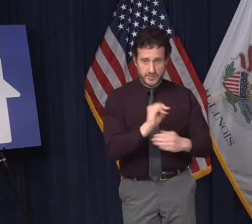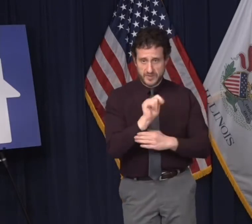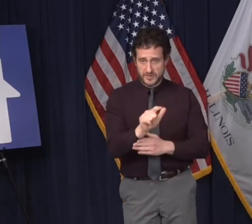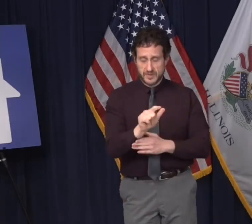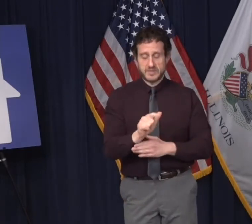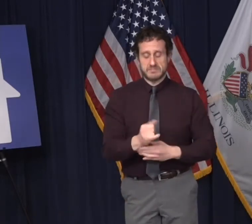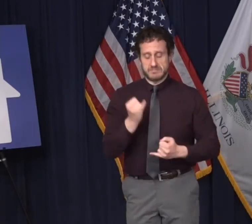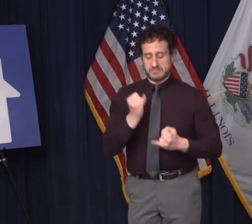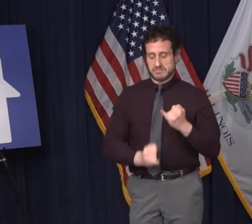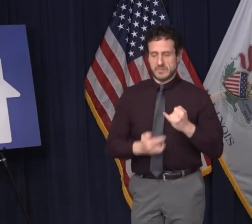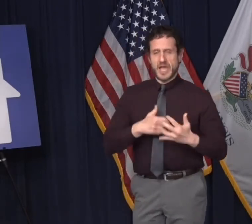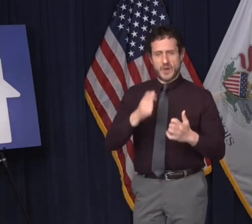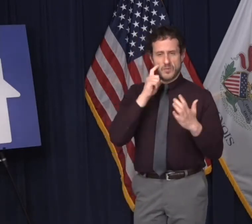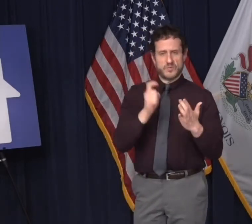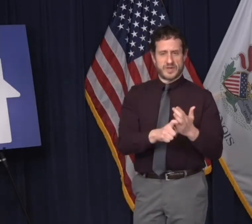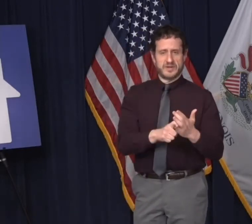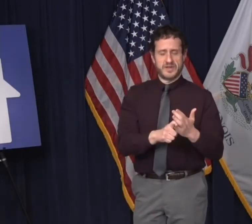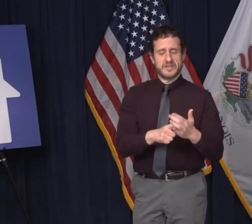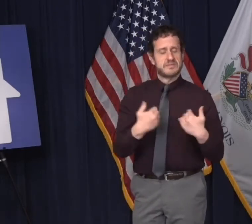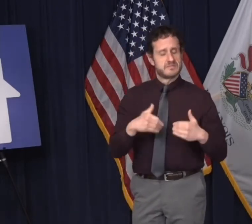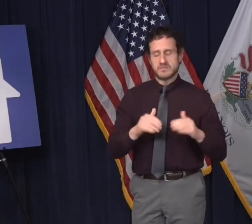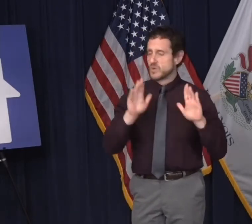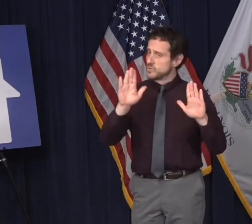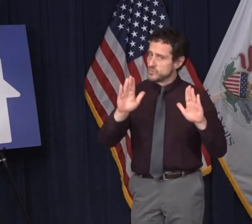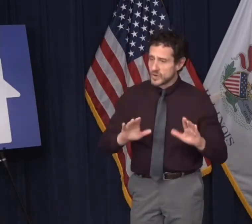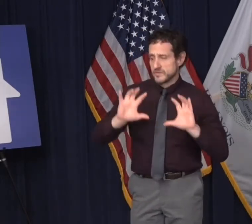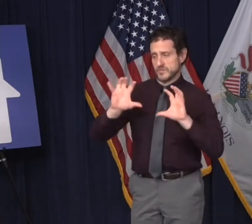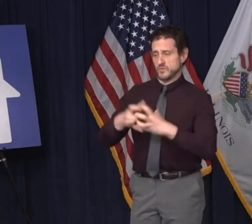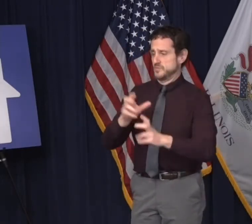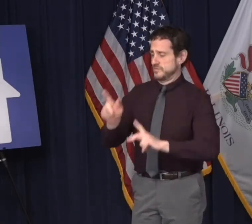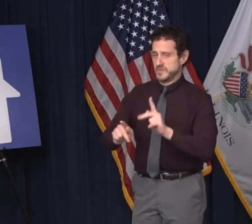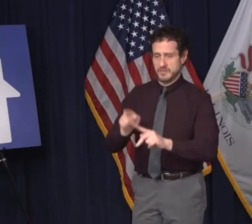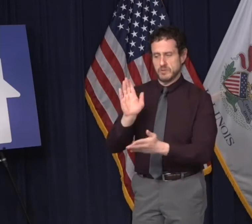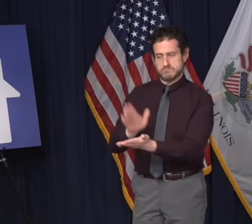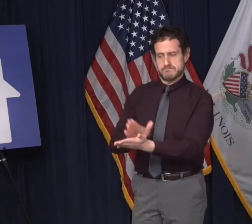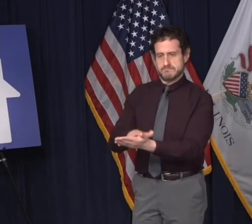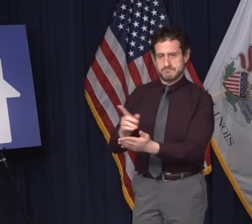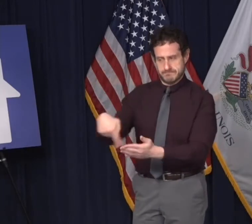FINALLY, I WANT TO TAKE A MOMENT TO RECOGNIZE A VERY